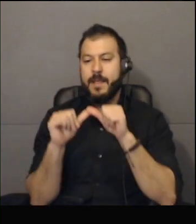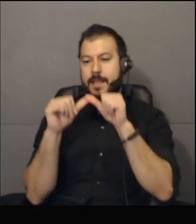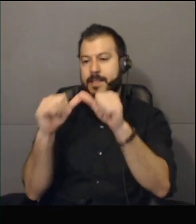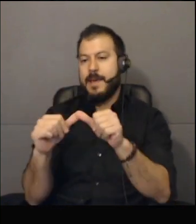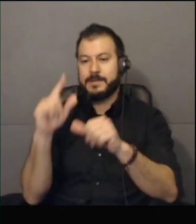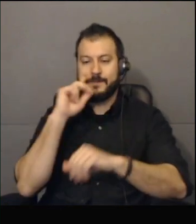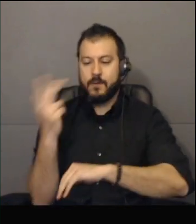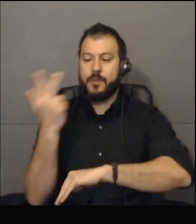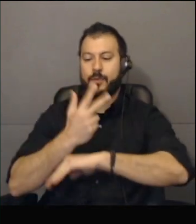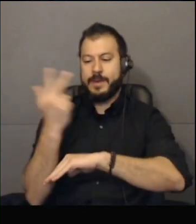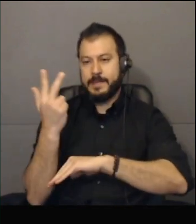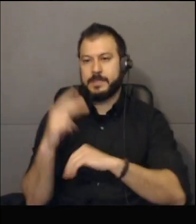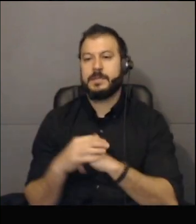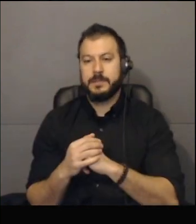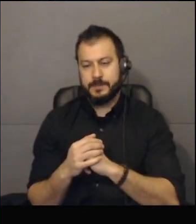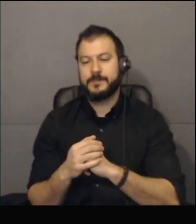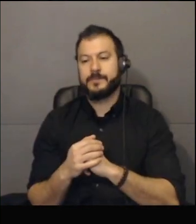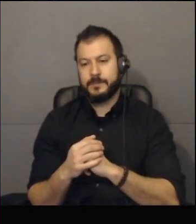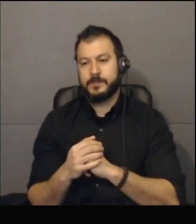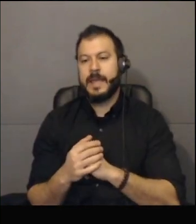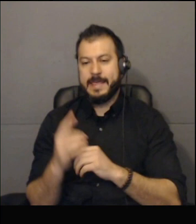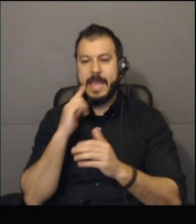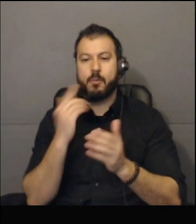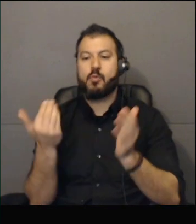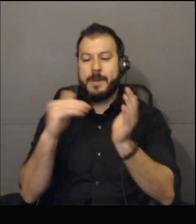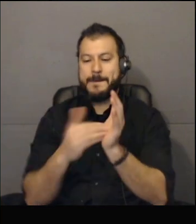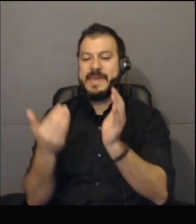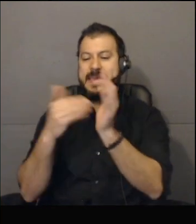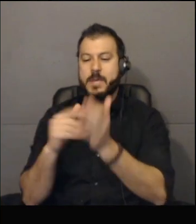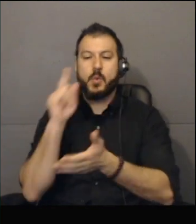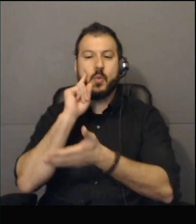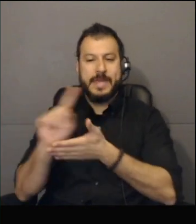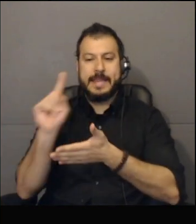Just repeat weekly. Save. Done only a matter of clicks